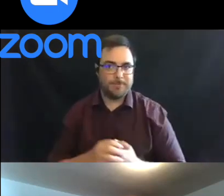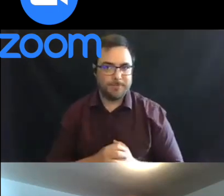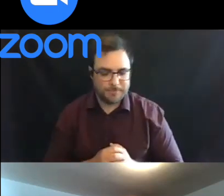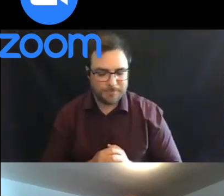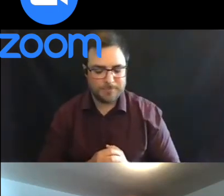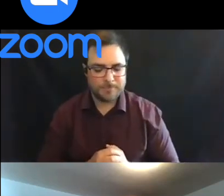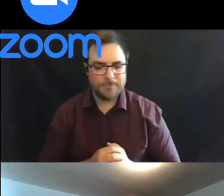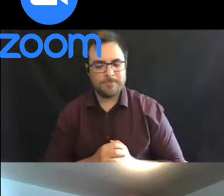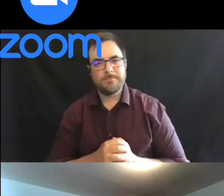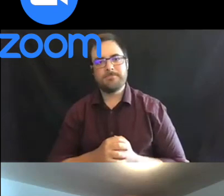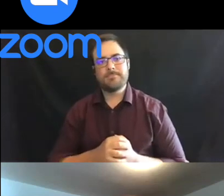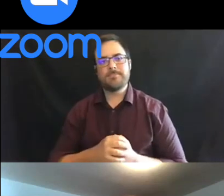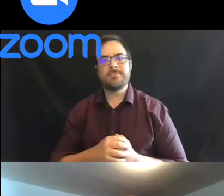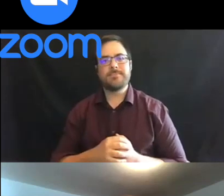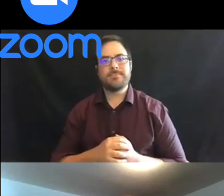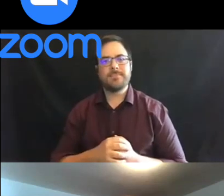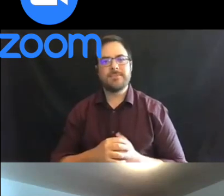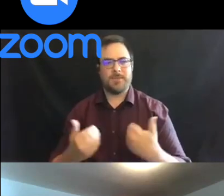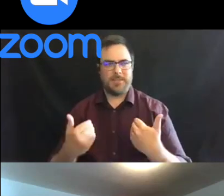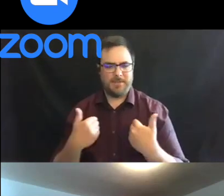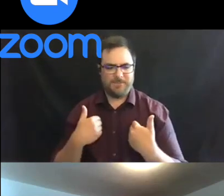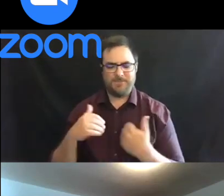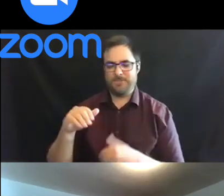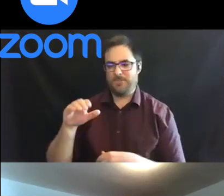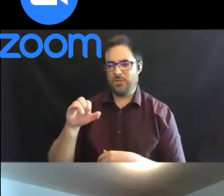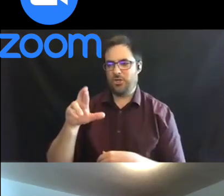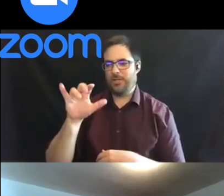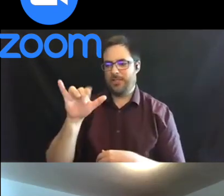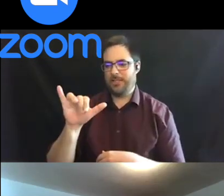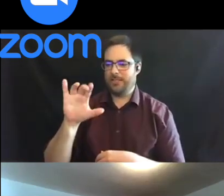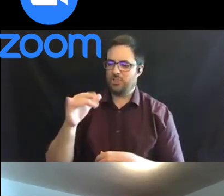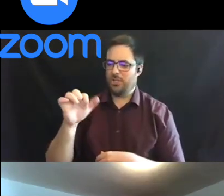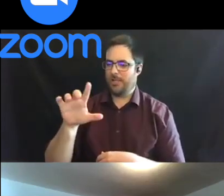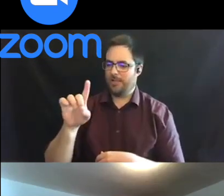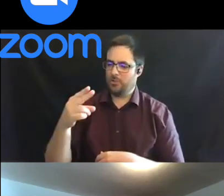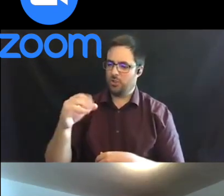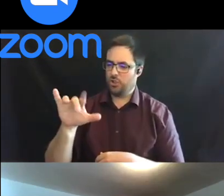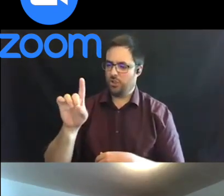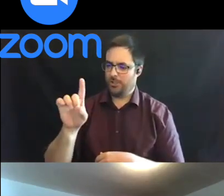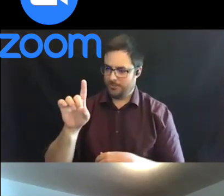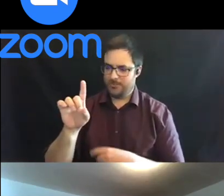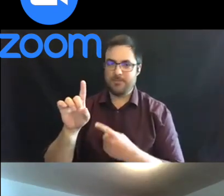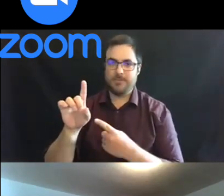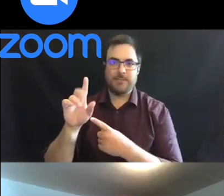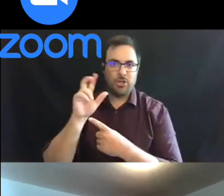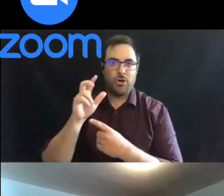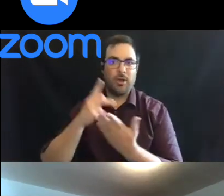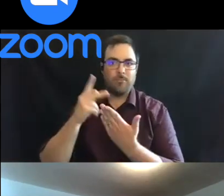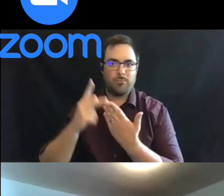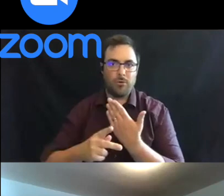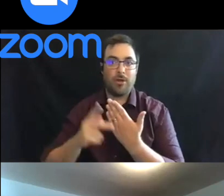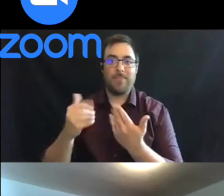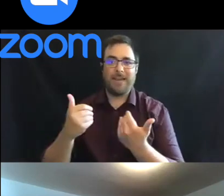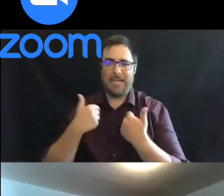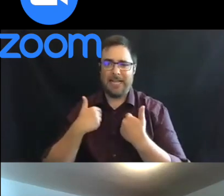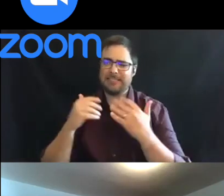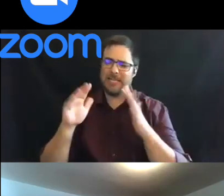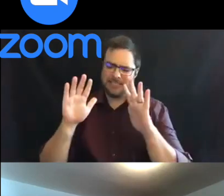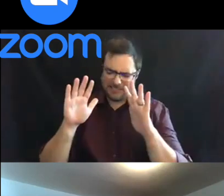early childhood hearing program that has got a ton of excellent website or a ton of excellent...